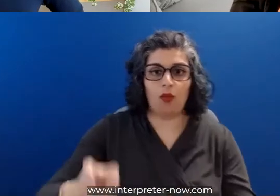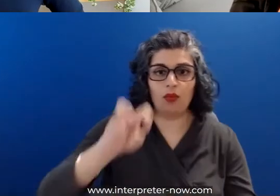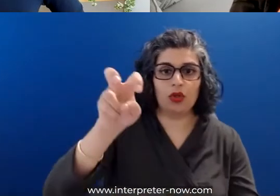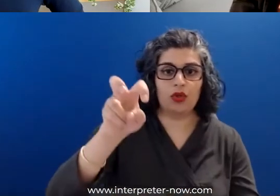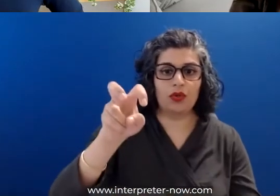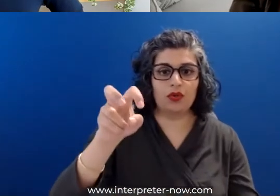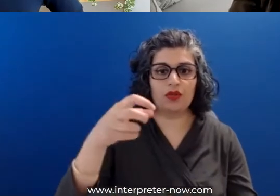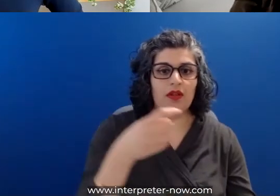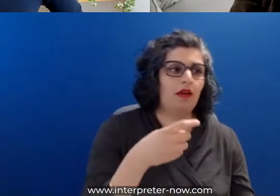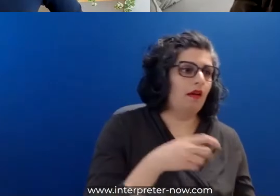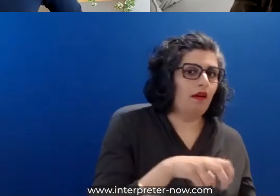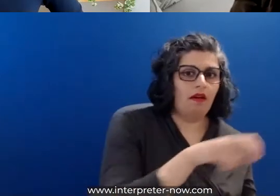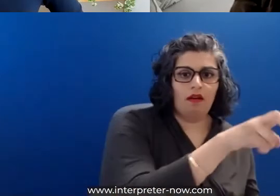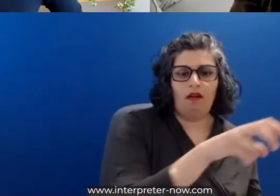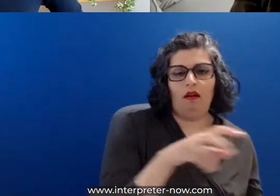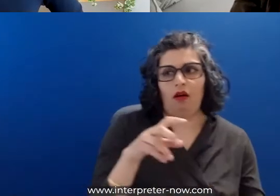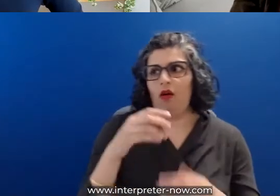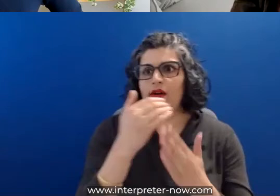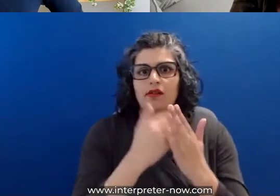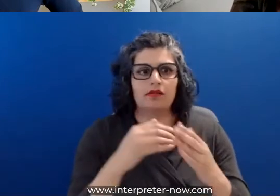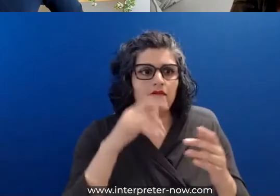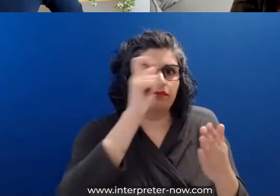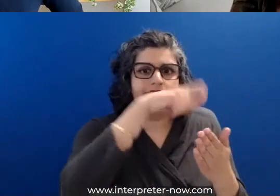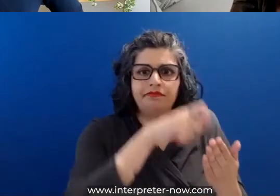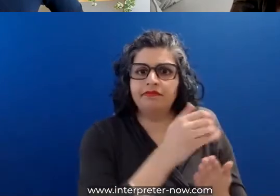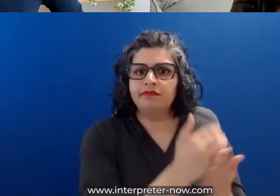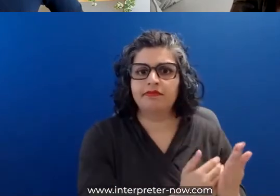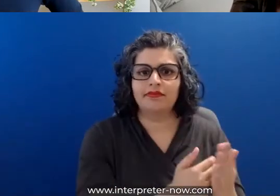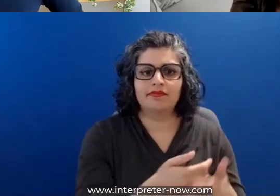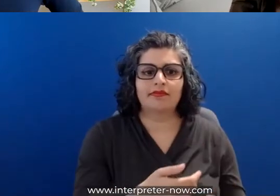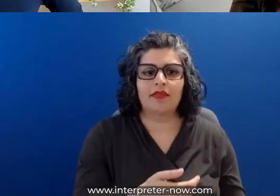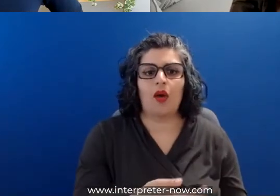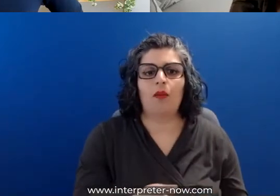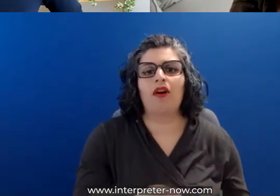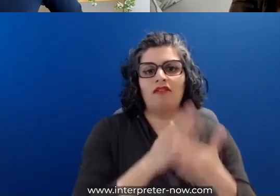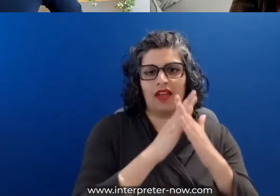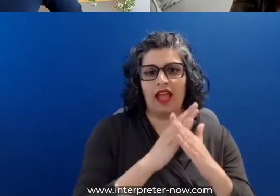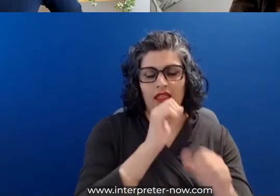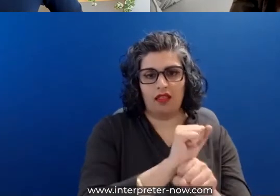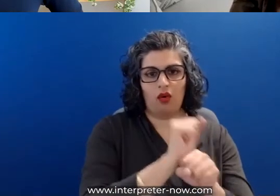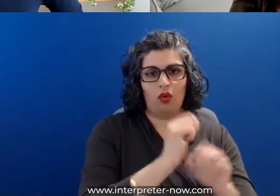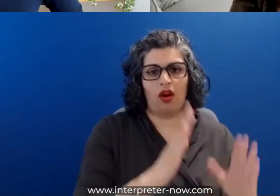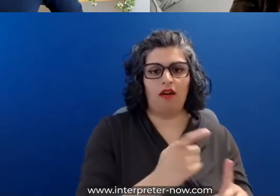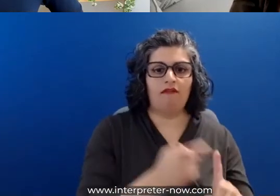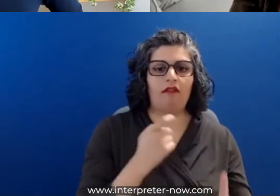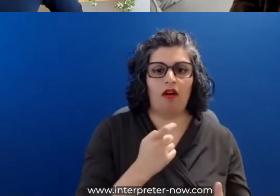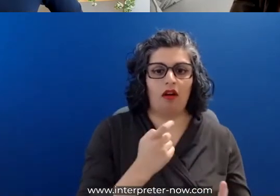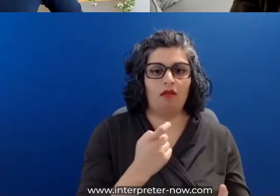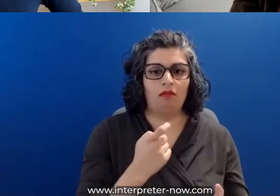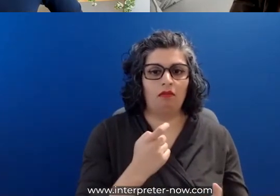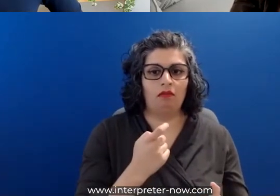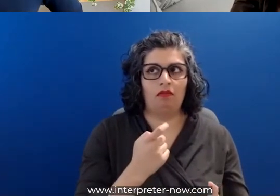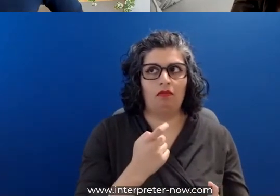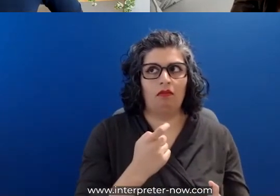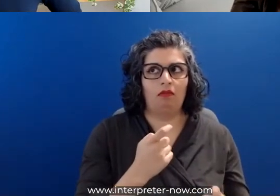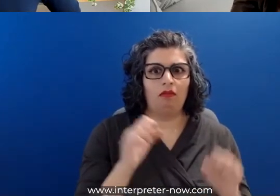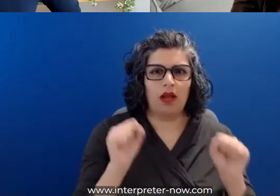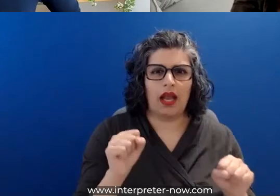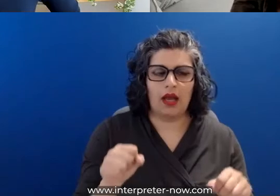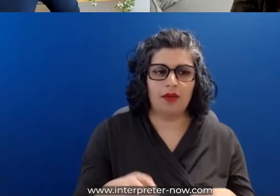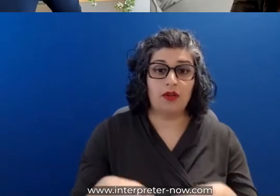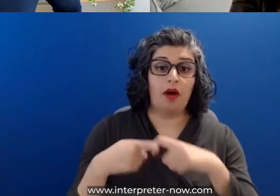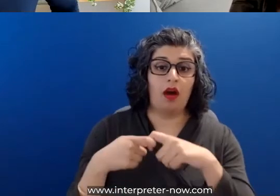pathways, or task lists that prevent the worker from being able to take a pause, to slow down,